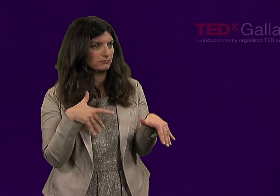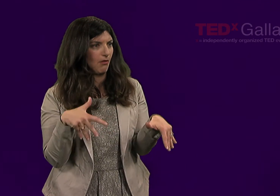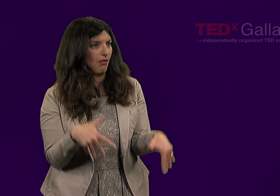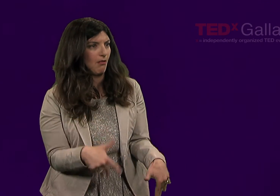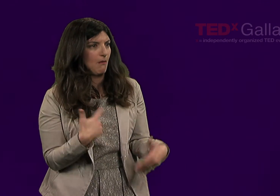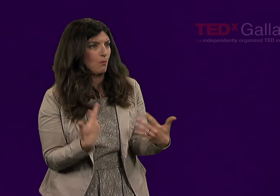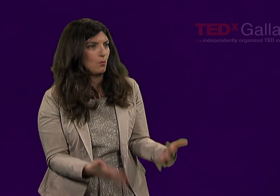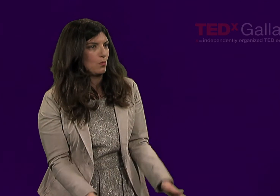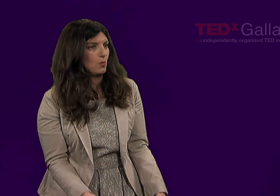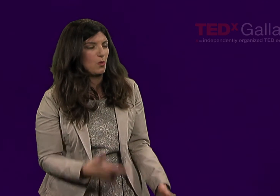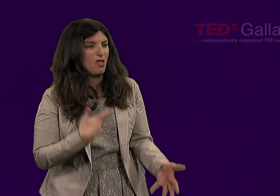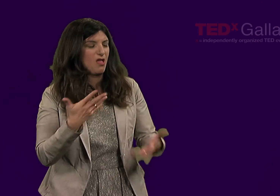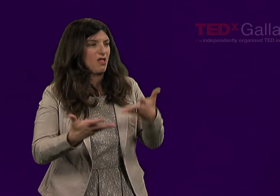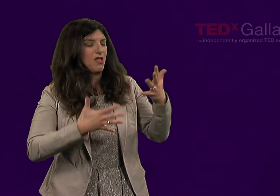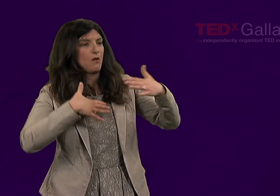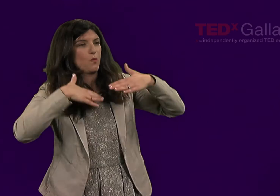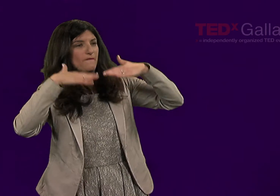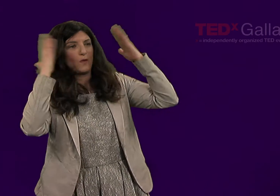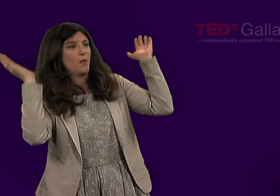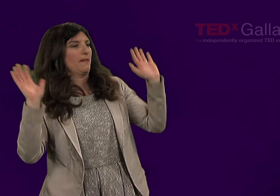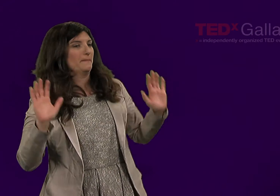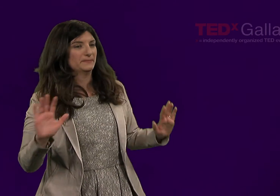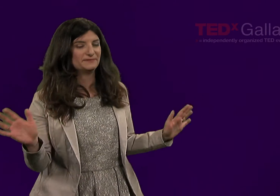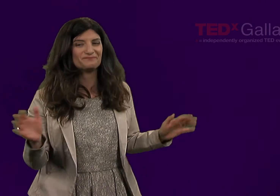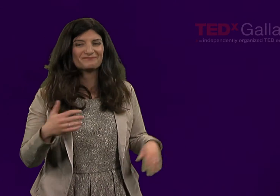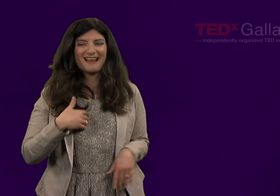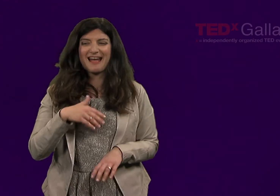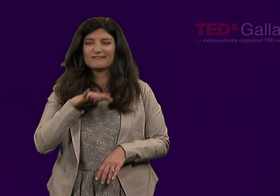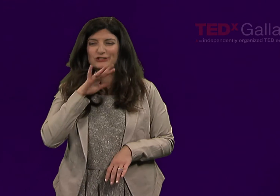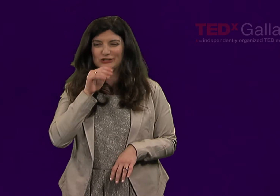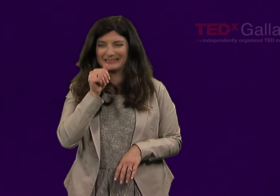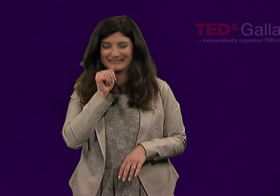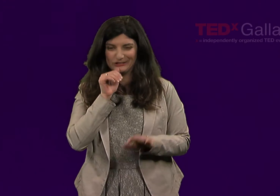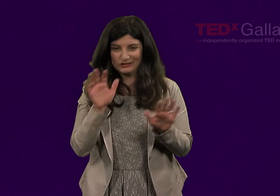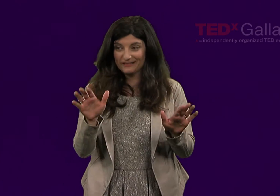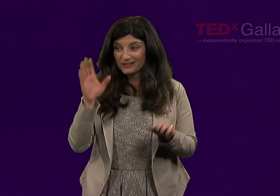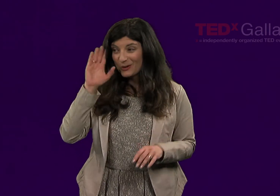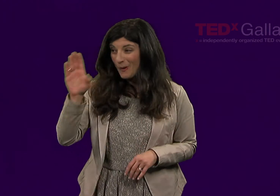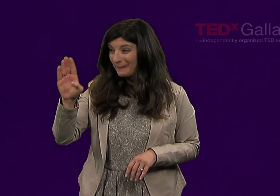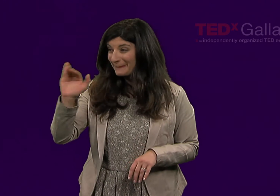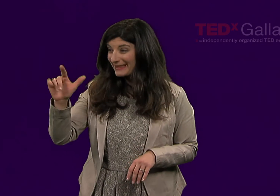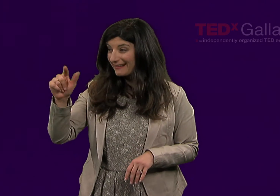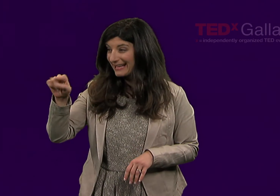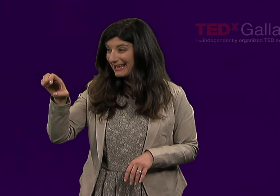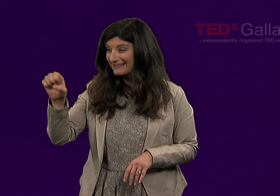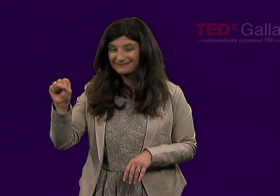just because there're far too many organizations to know which one's the best to give to. Well, I have a dirty little secret here.